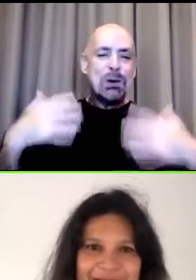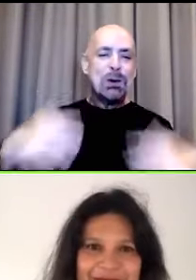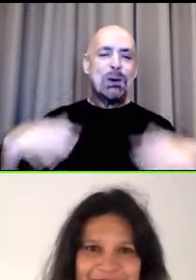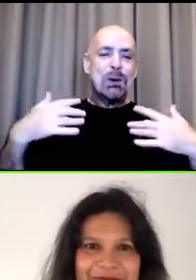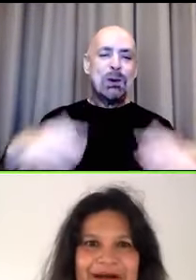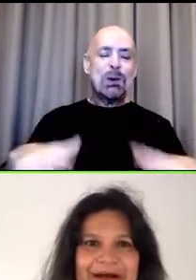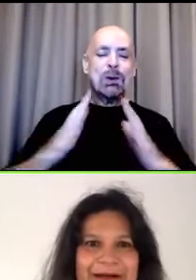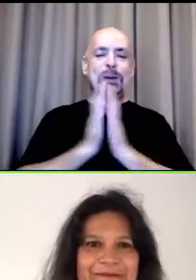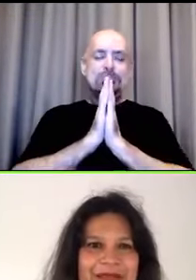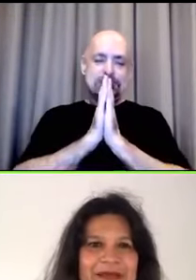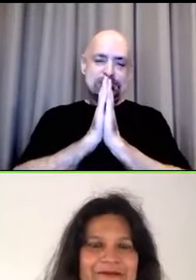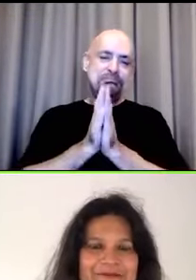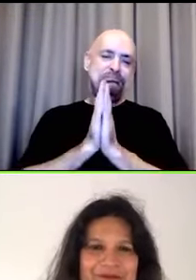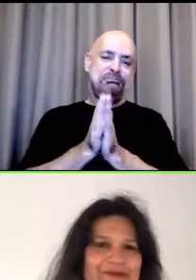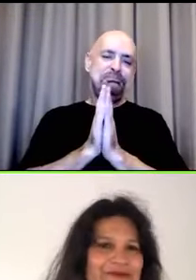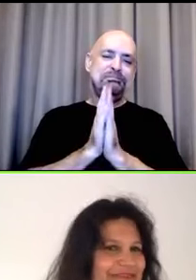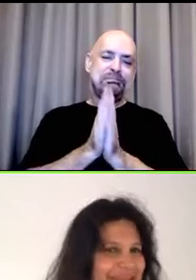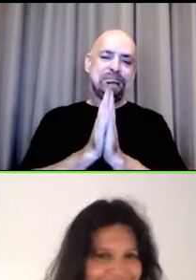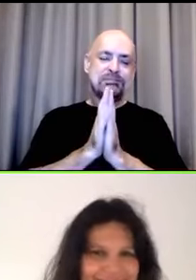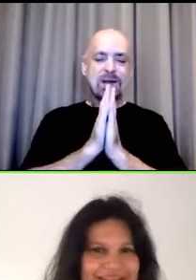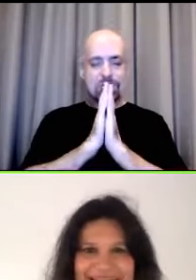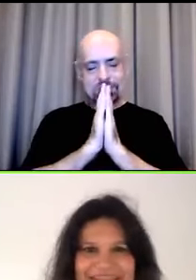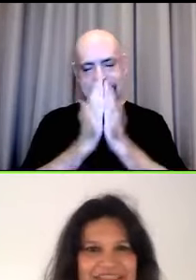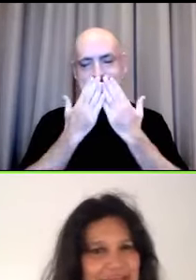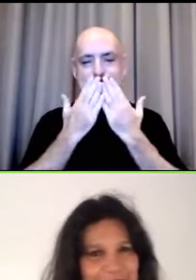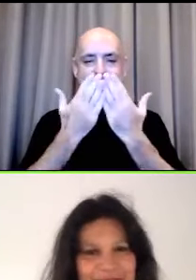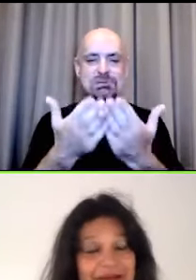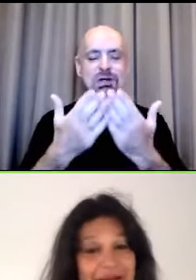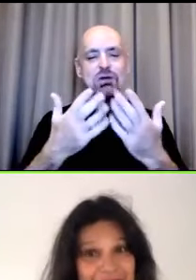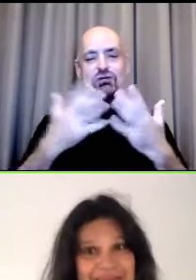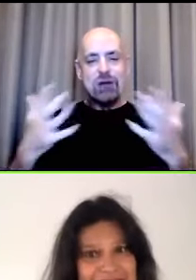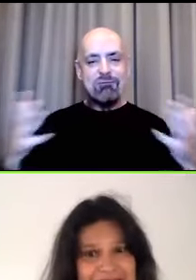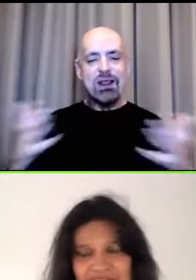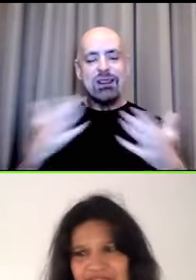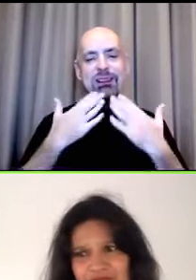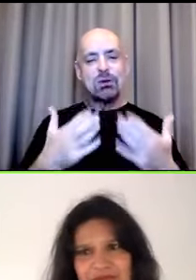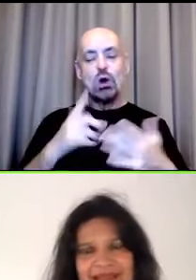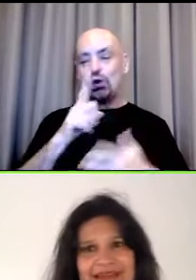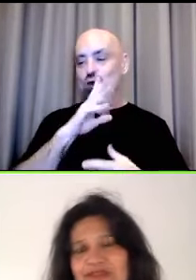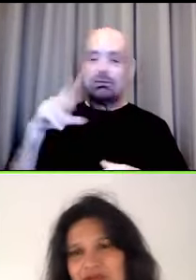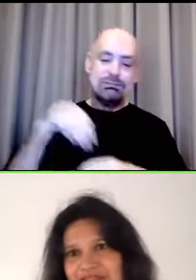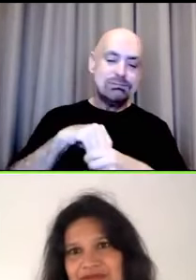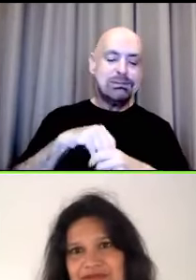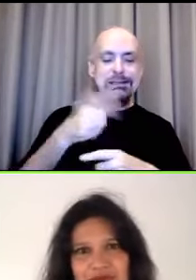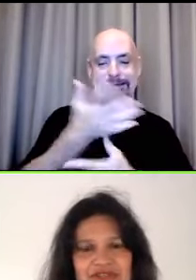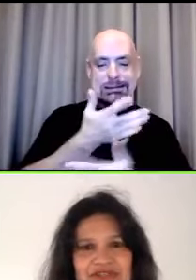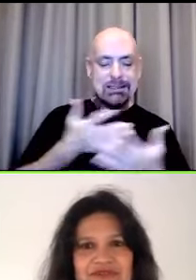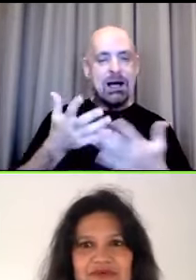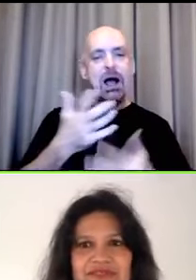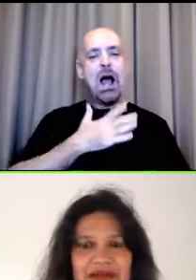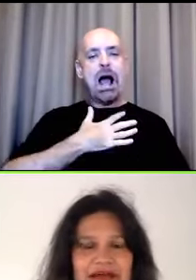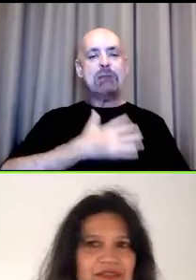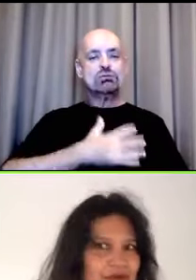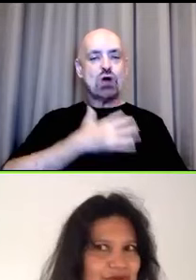who gives all the right examples, who provides all the strong arguments, who has